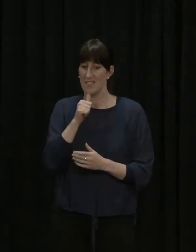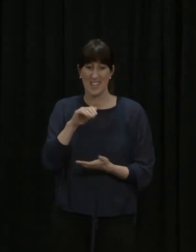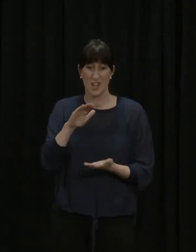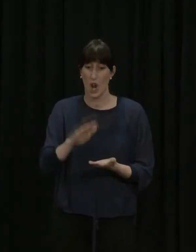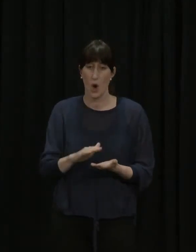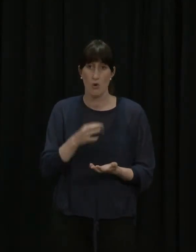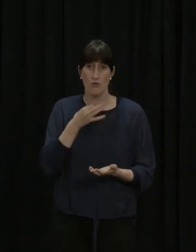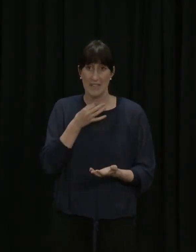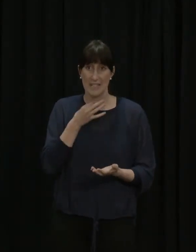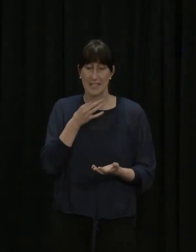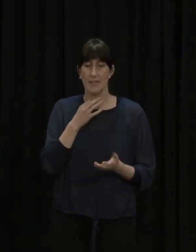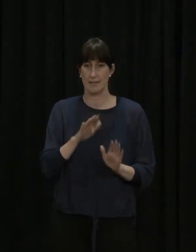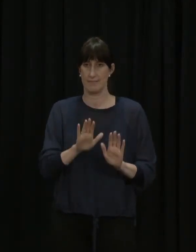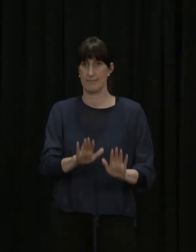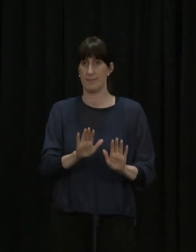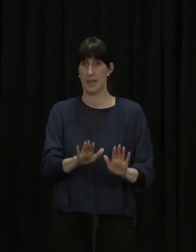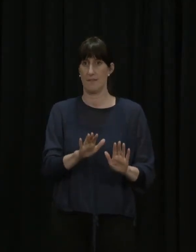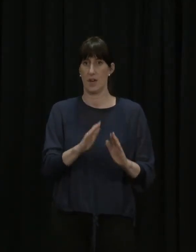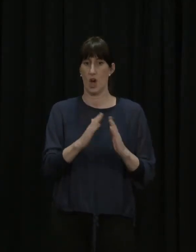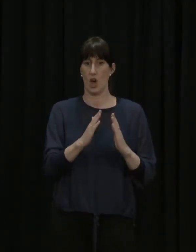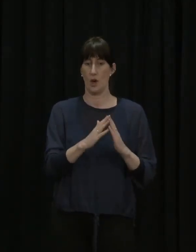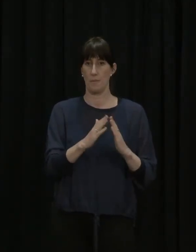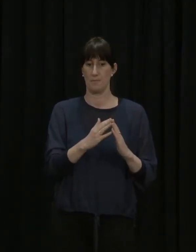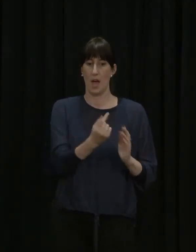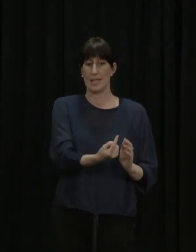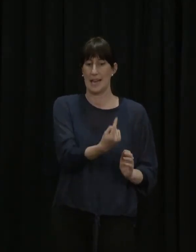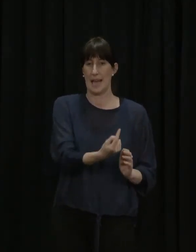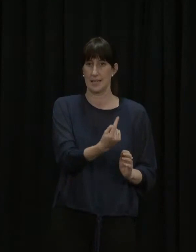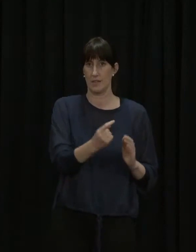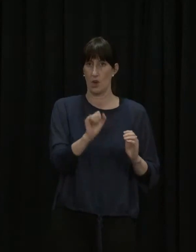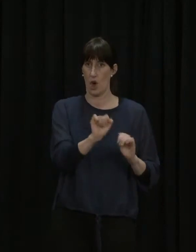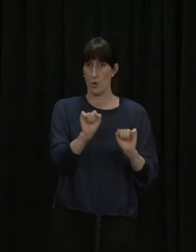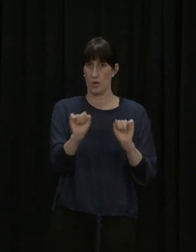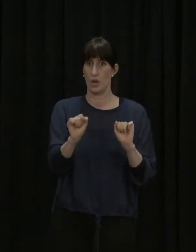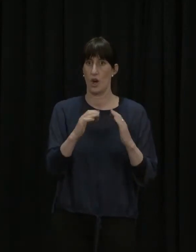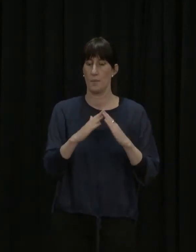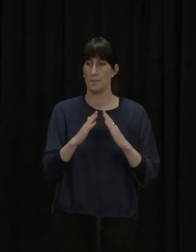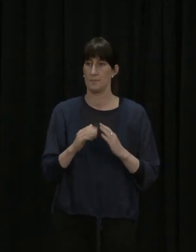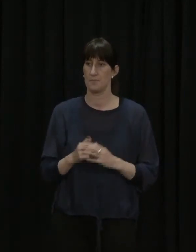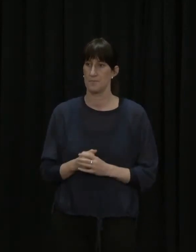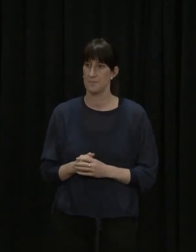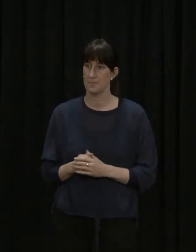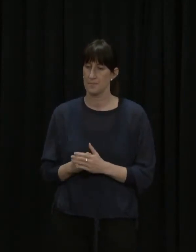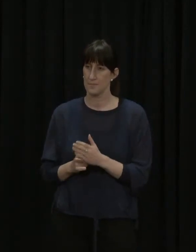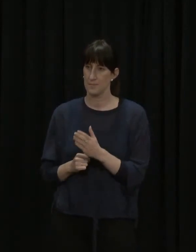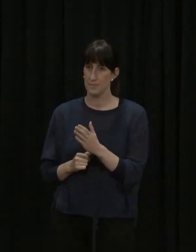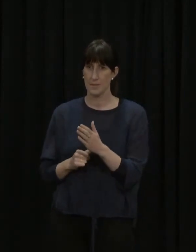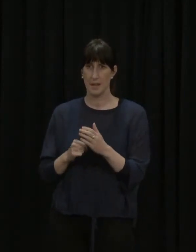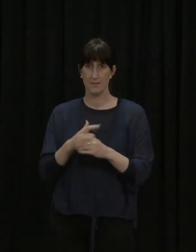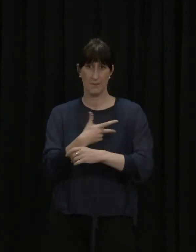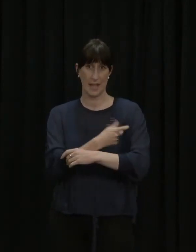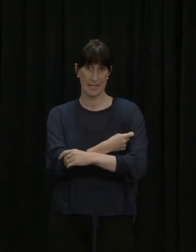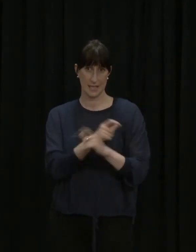The real test is can they isolate TV summer? If the answer is yes, and the risk is low, we would do that and only